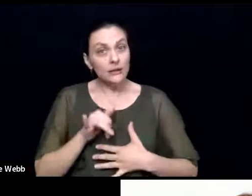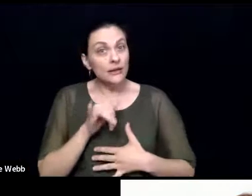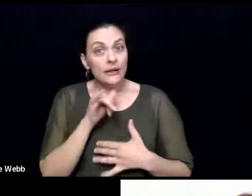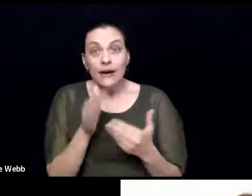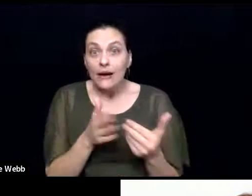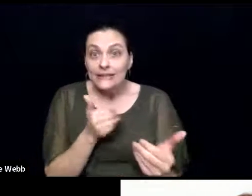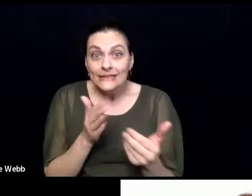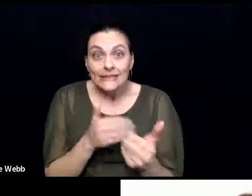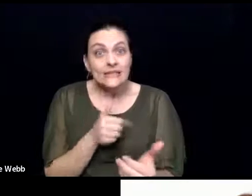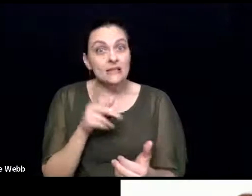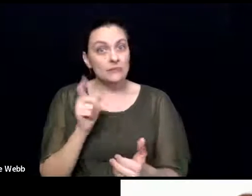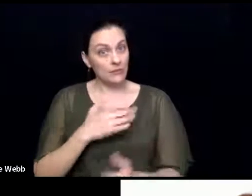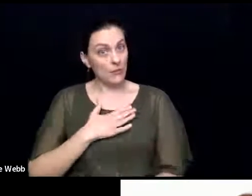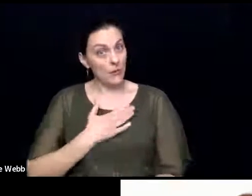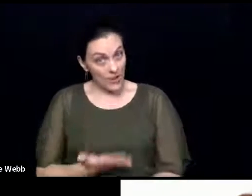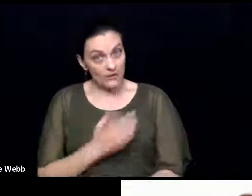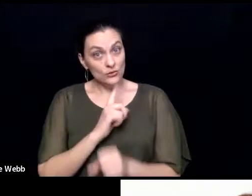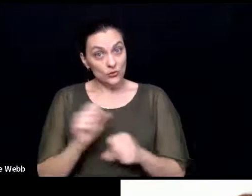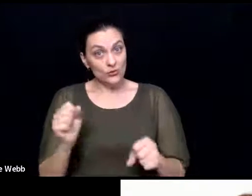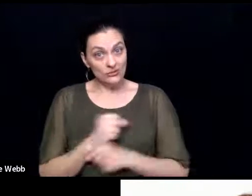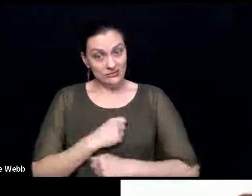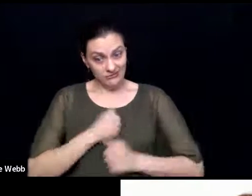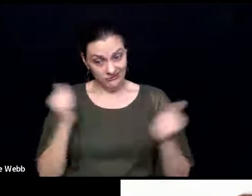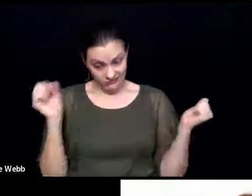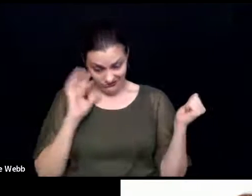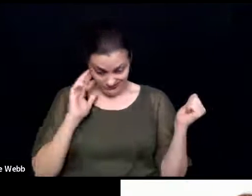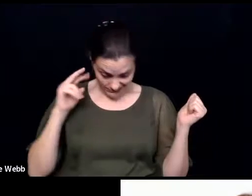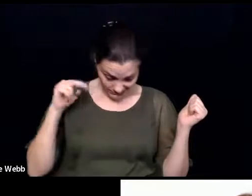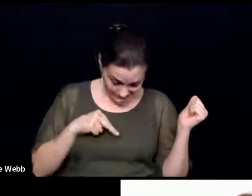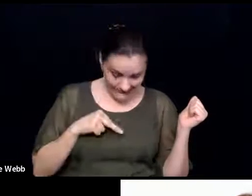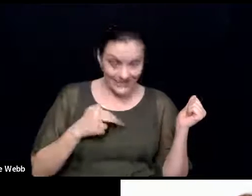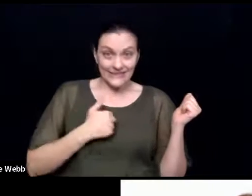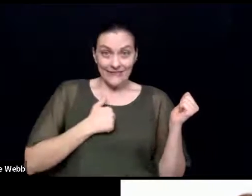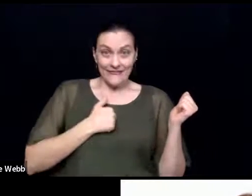was thinking about the book going out this week and out to the world there is some trepidation